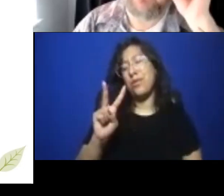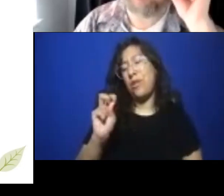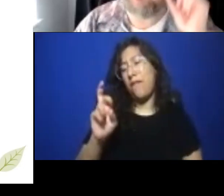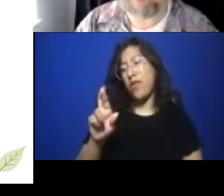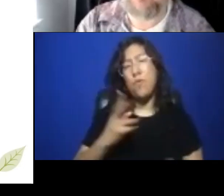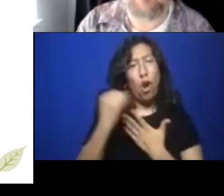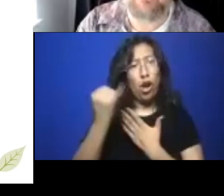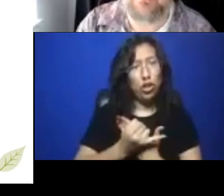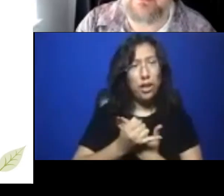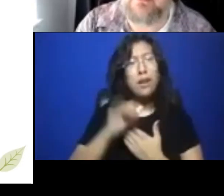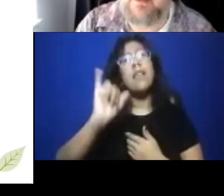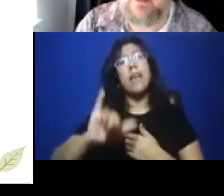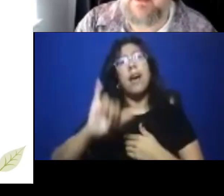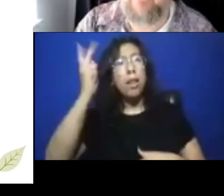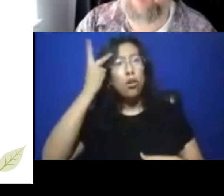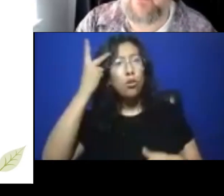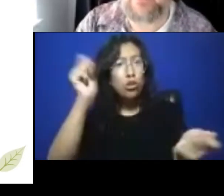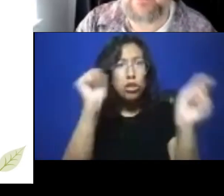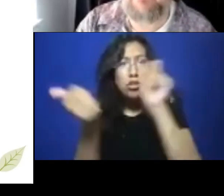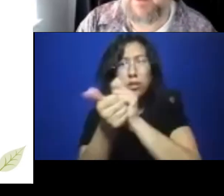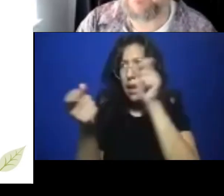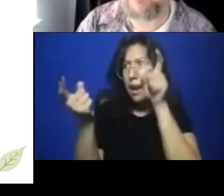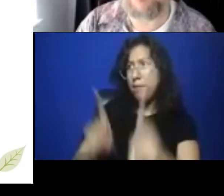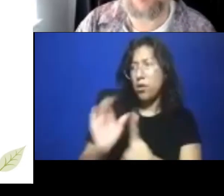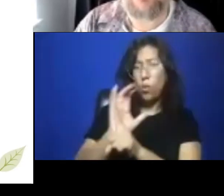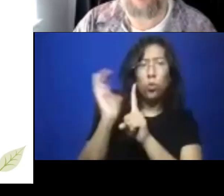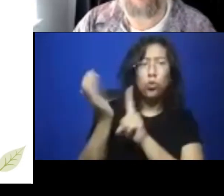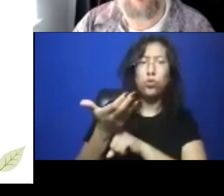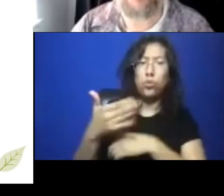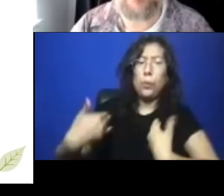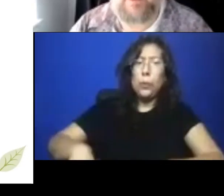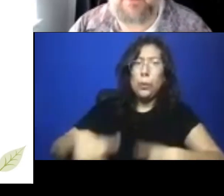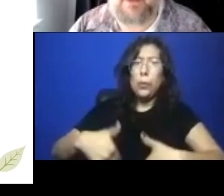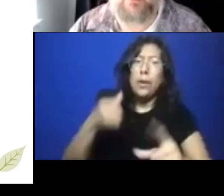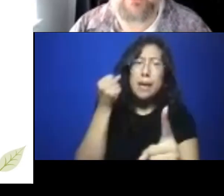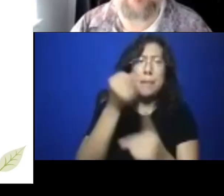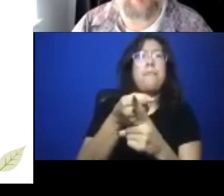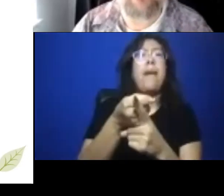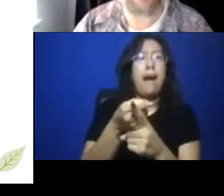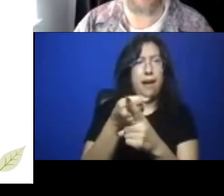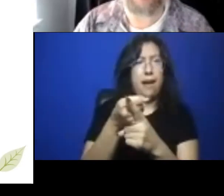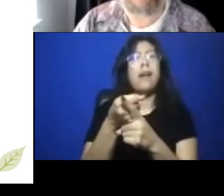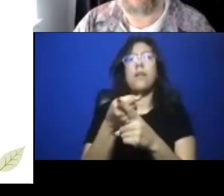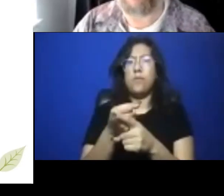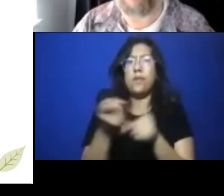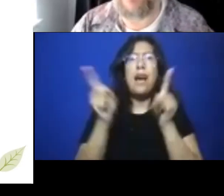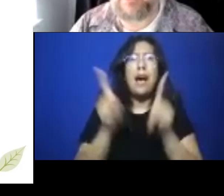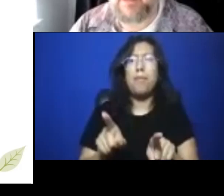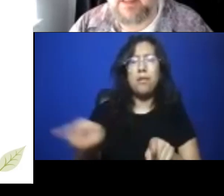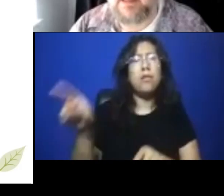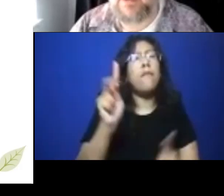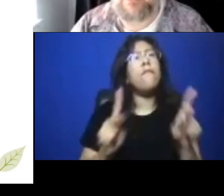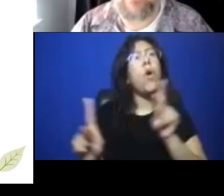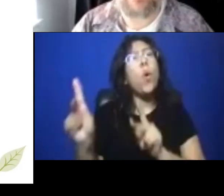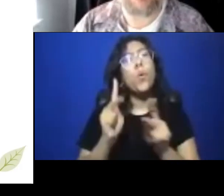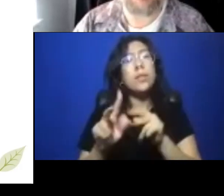what's going on in our culture have really impacted what is happening with the folks that are accessing their services.